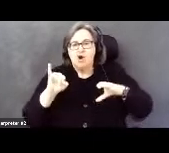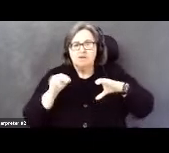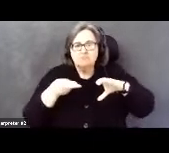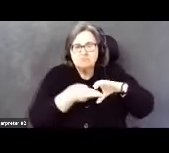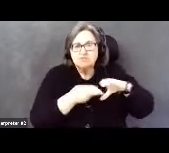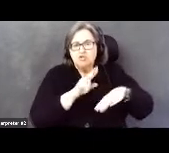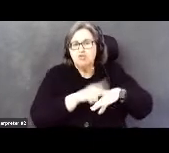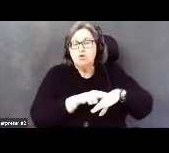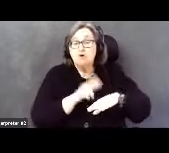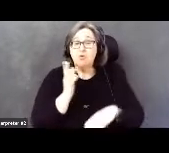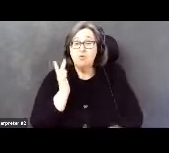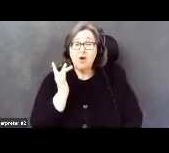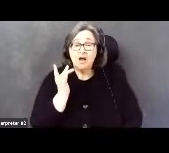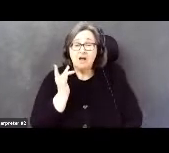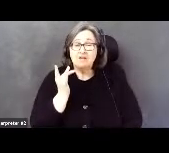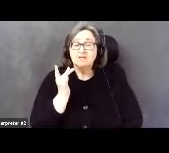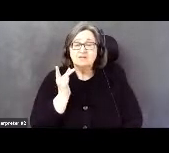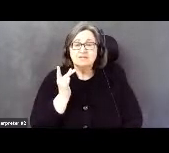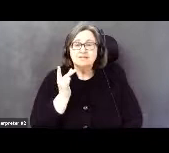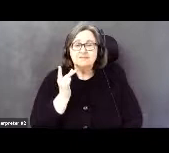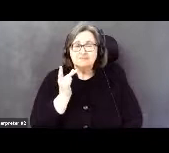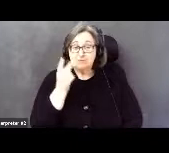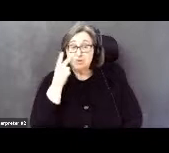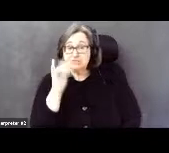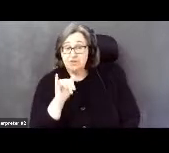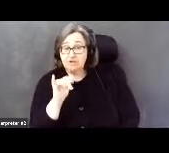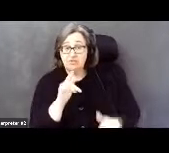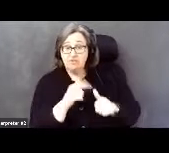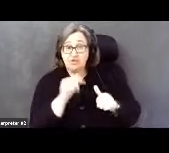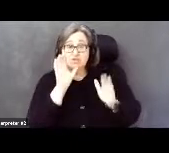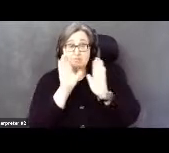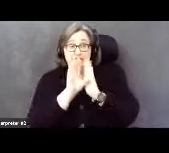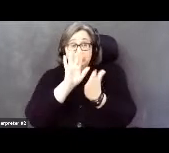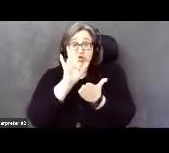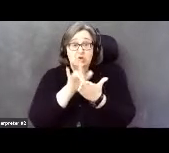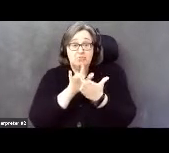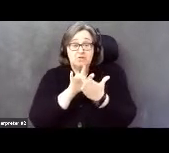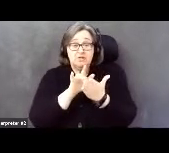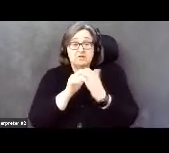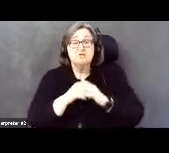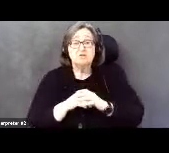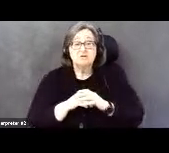The reason for that is going to be scene in the first image of the middle on the top is